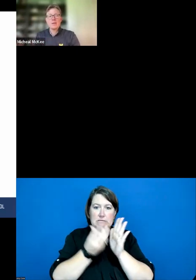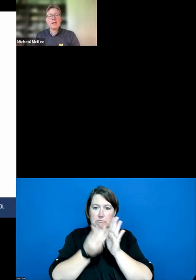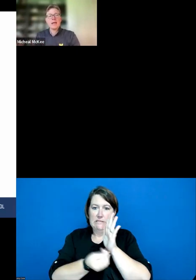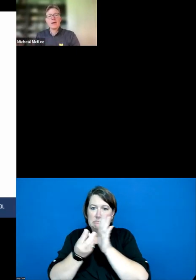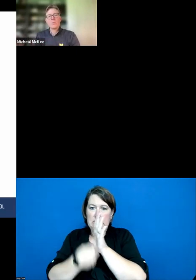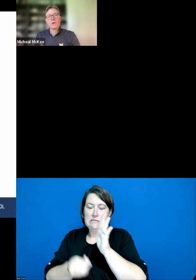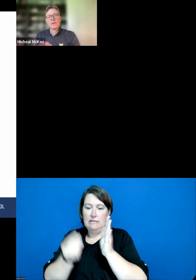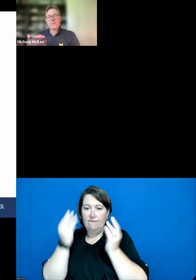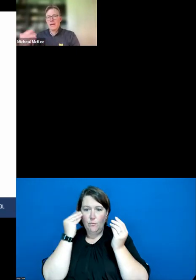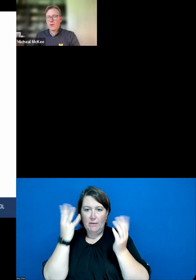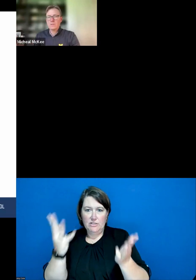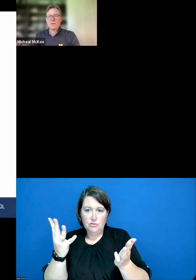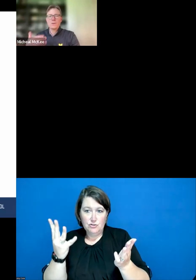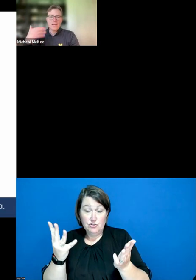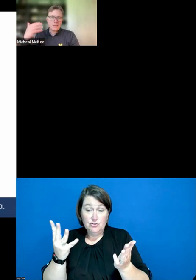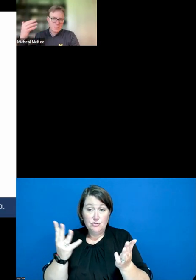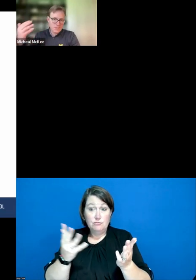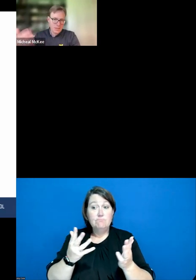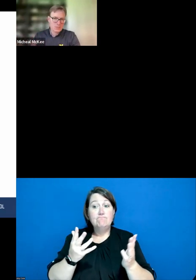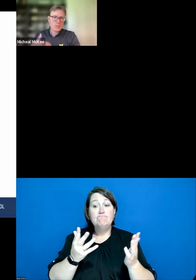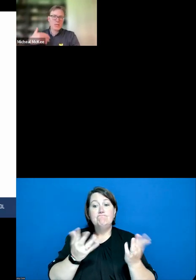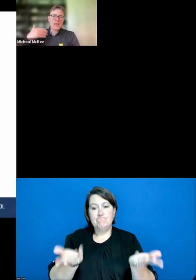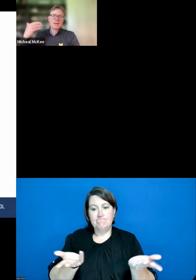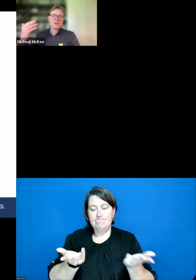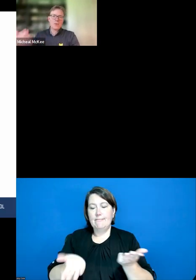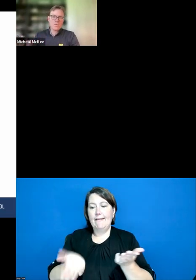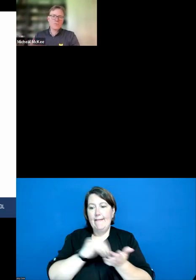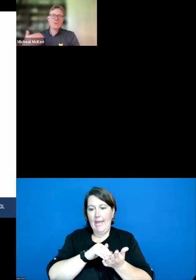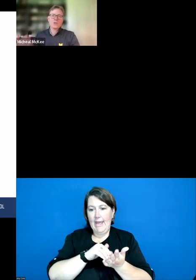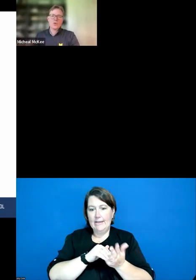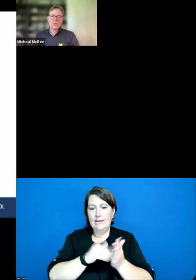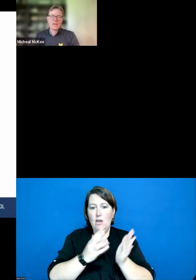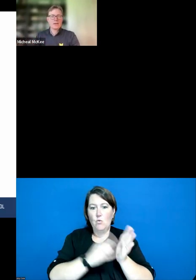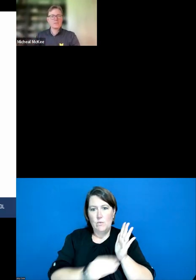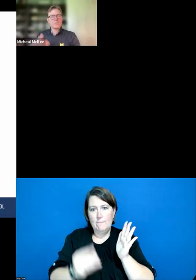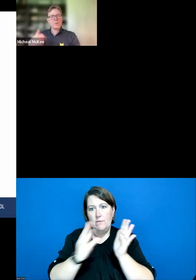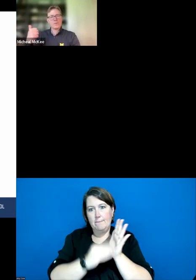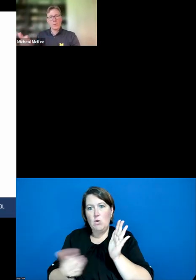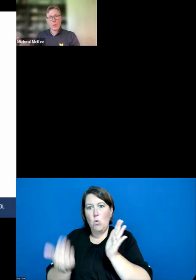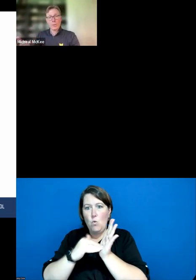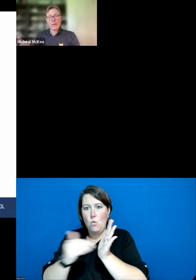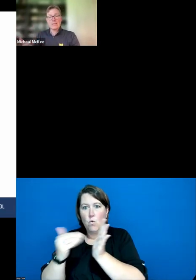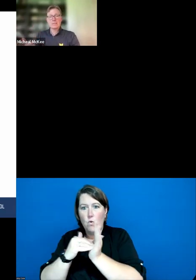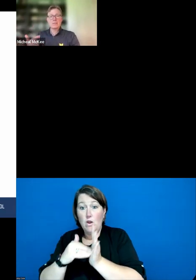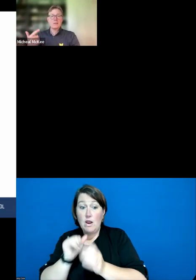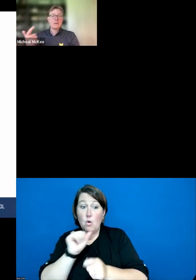And that also again gets replicated over and over again, whether in the workplace,